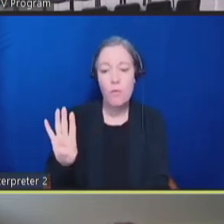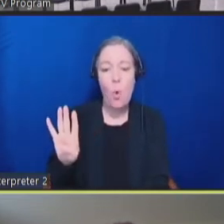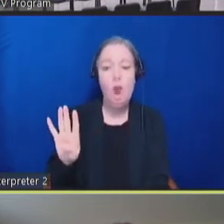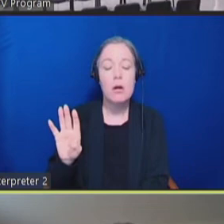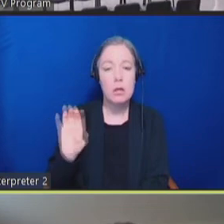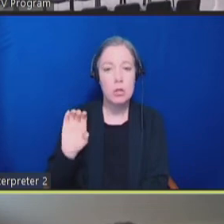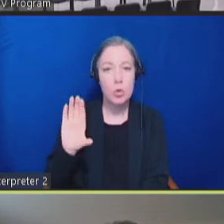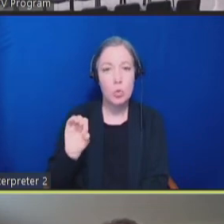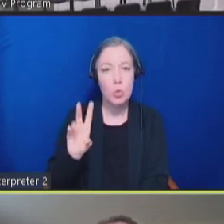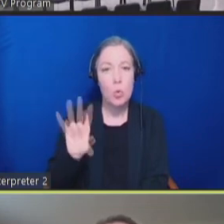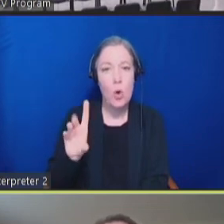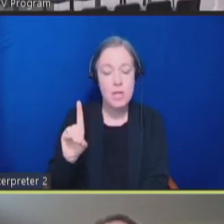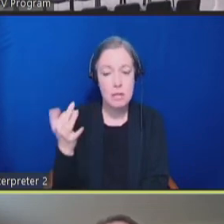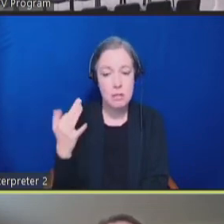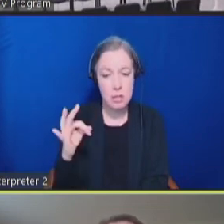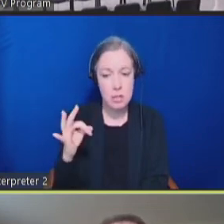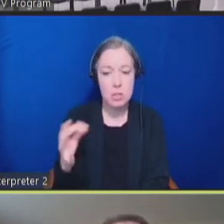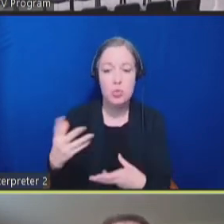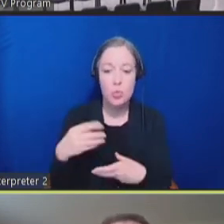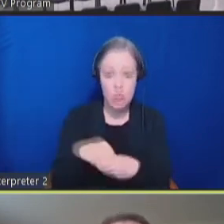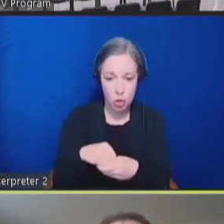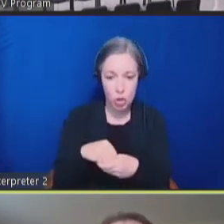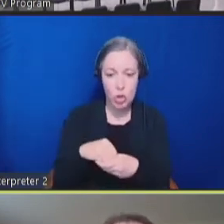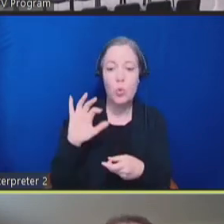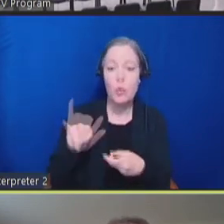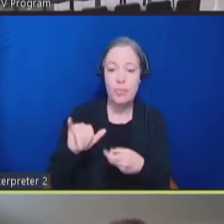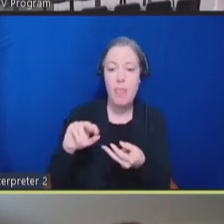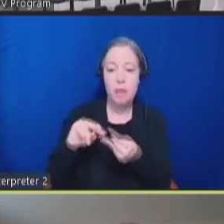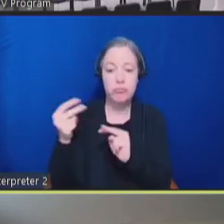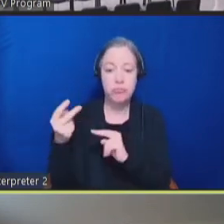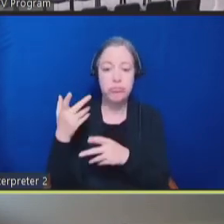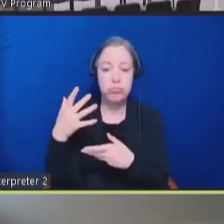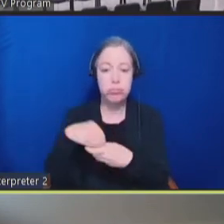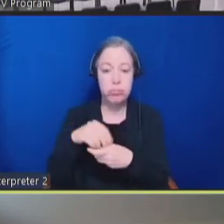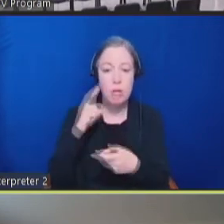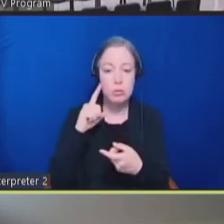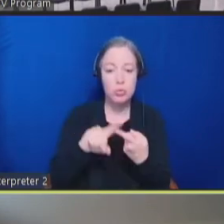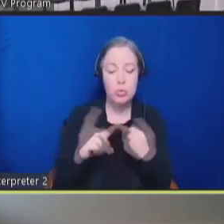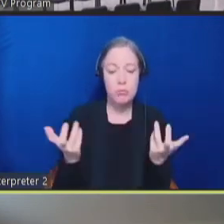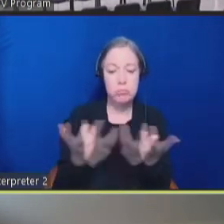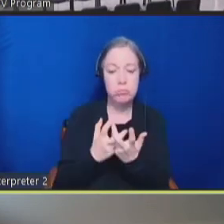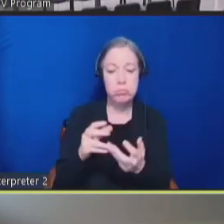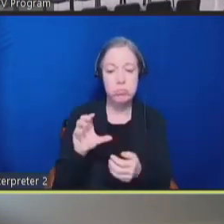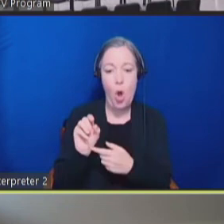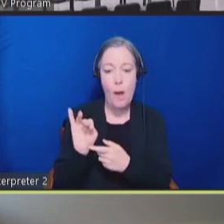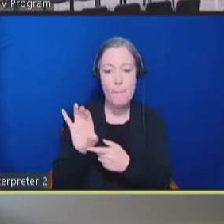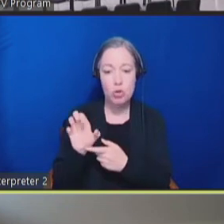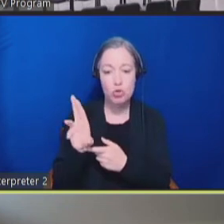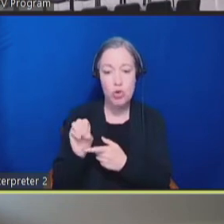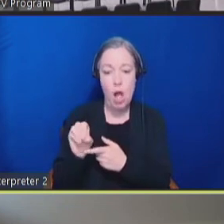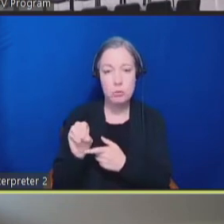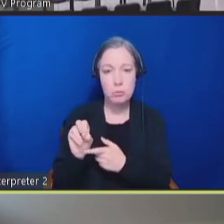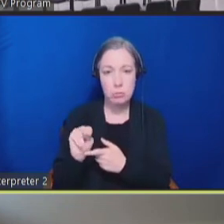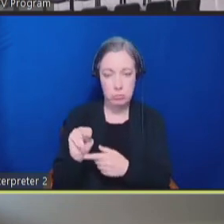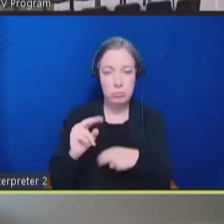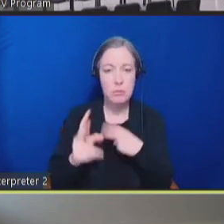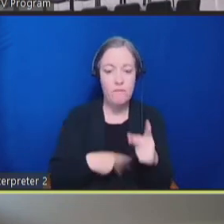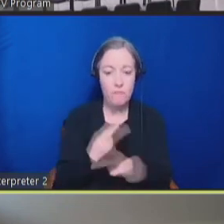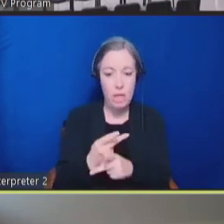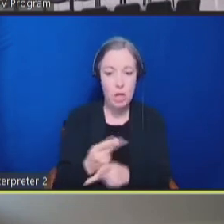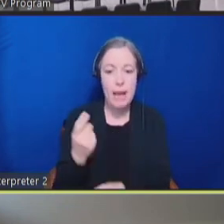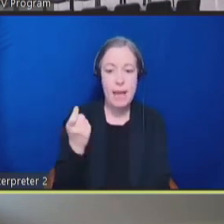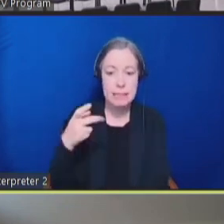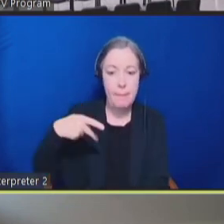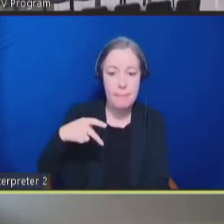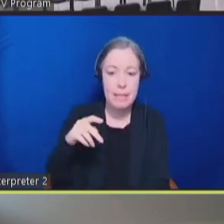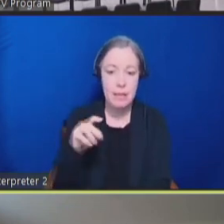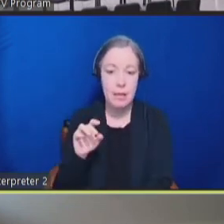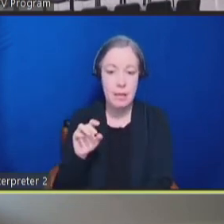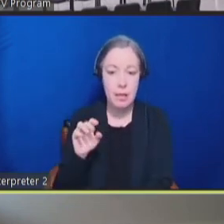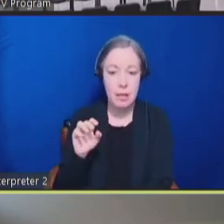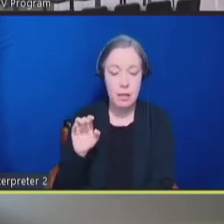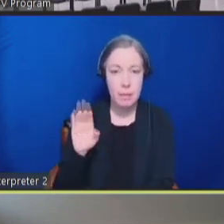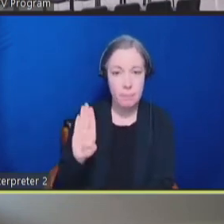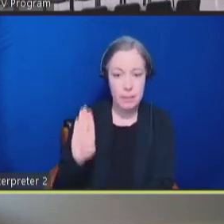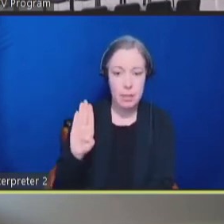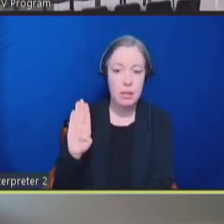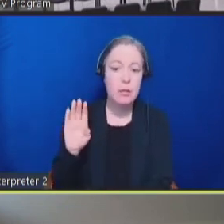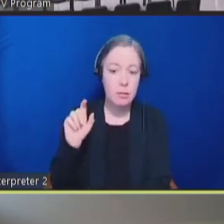to the Omicron variant XBB.1.5. The mRNA vaccines have been updated with this 2023